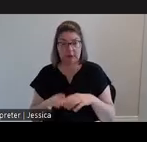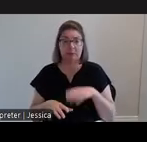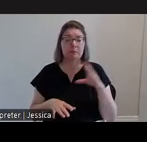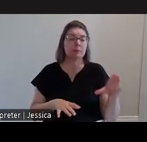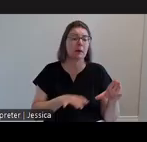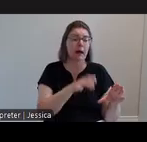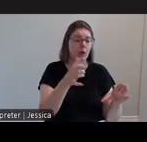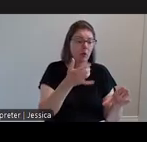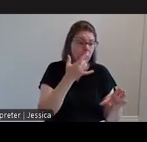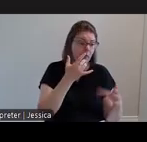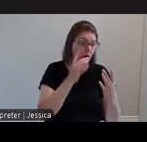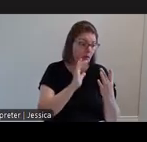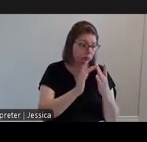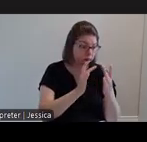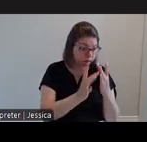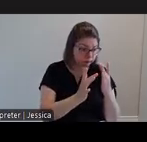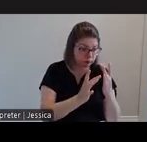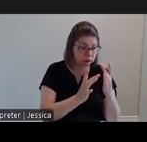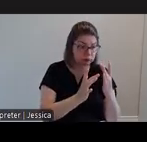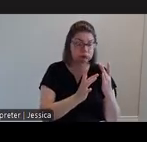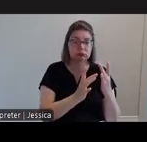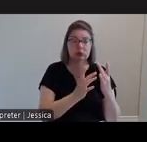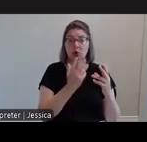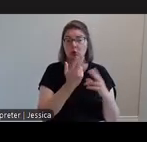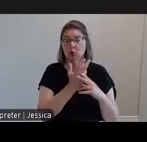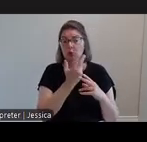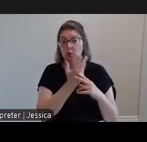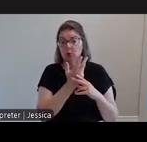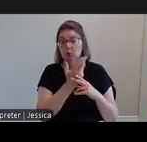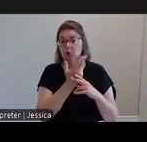consultations for being able to use, like, be in the comfort of their